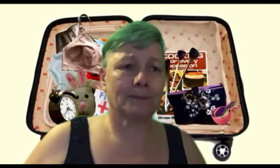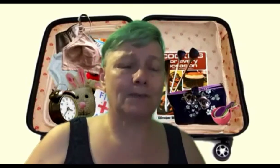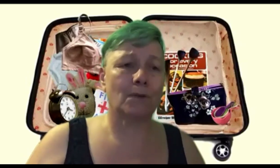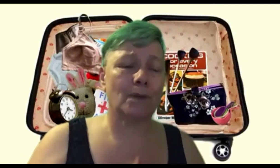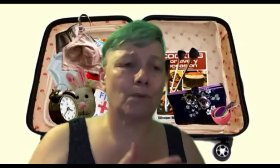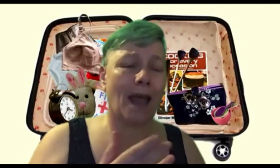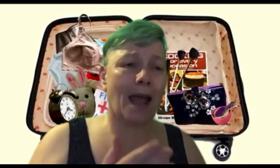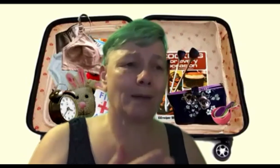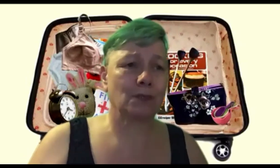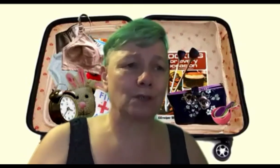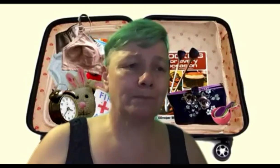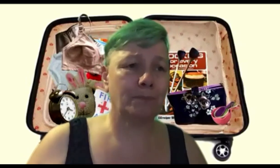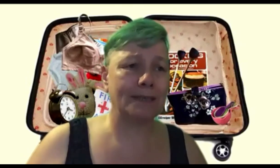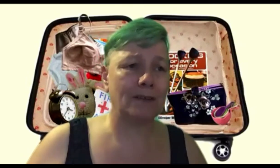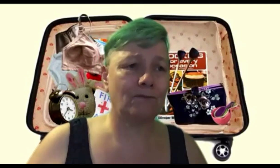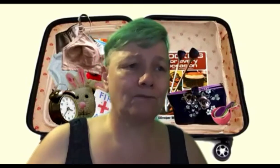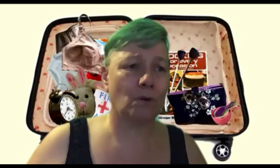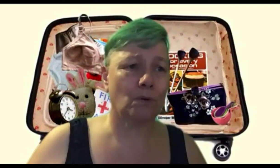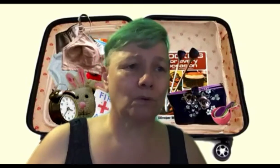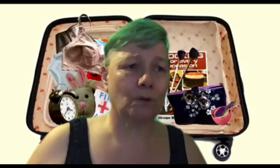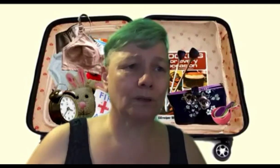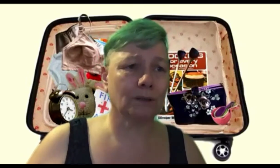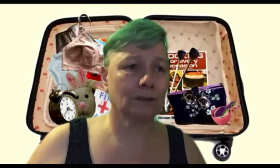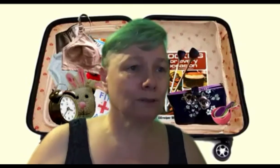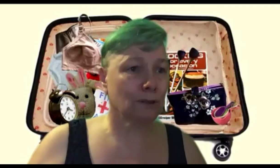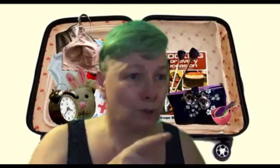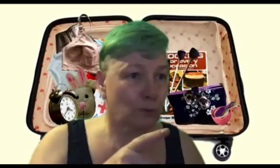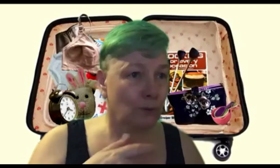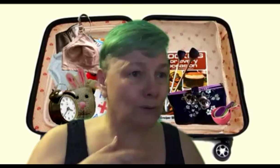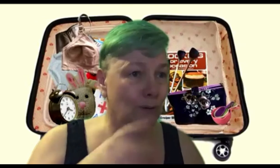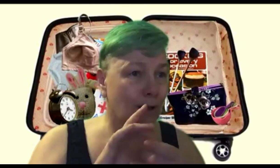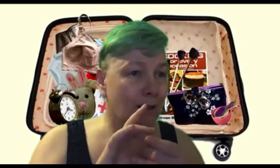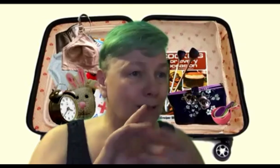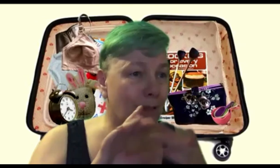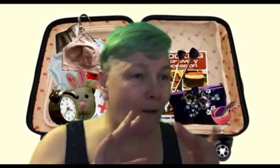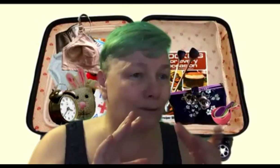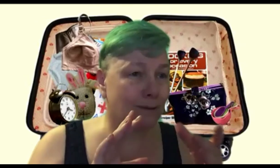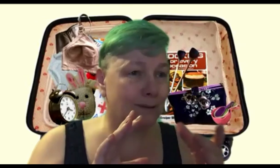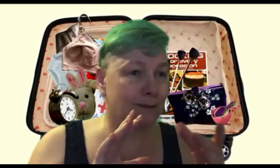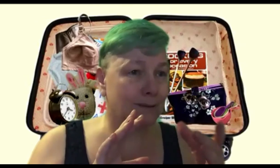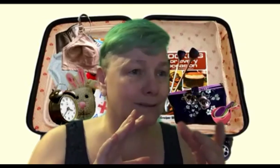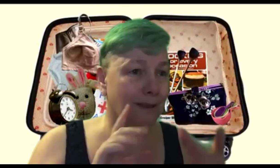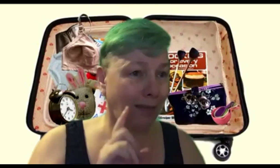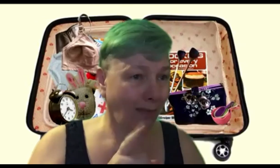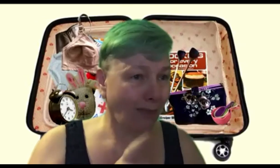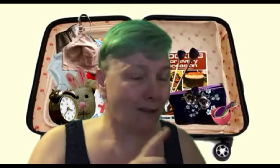Even with what happened to my pretty fool - She signs, as if talking to another person -